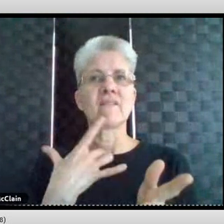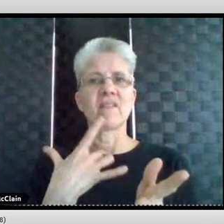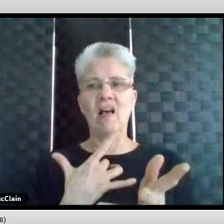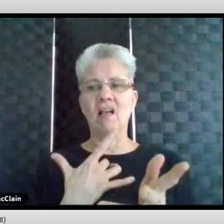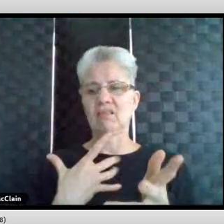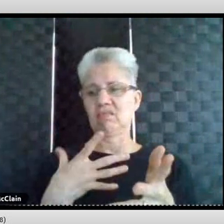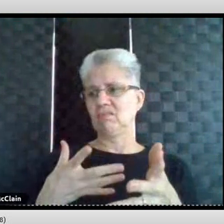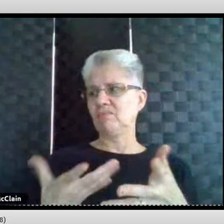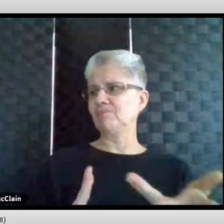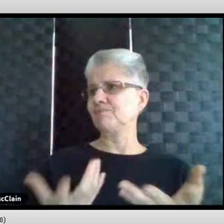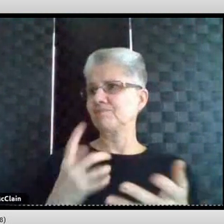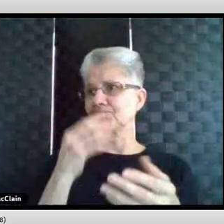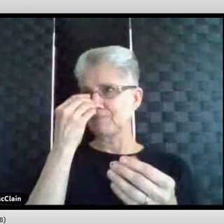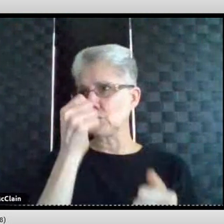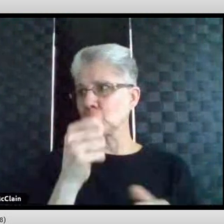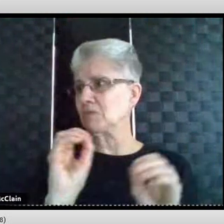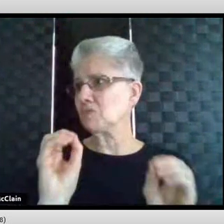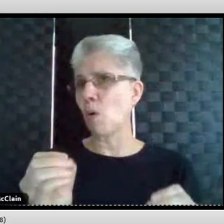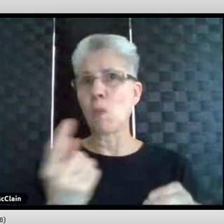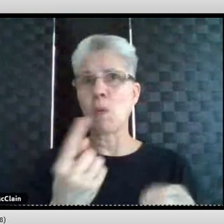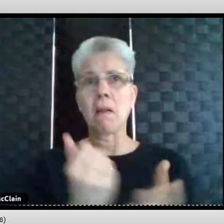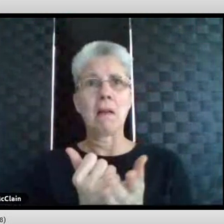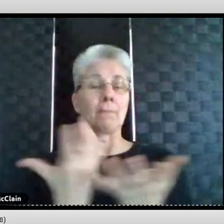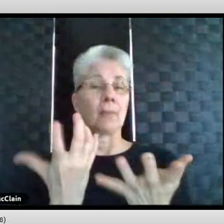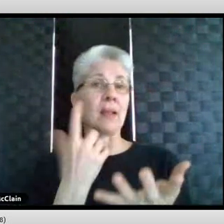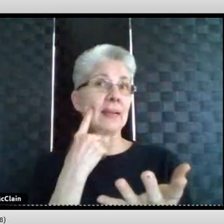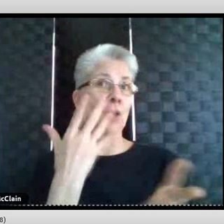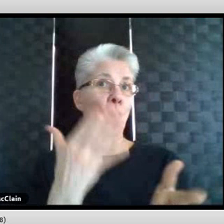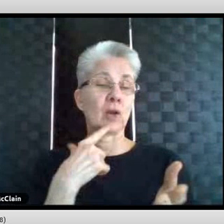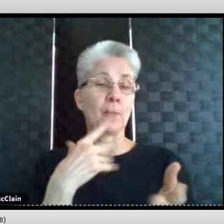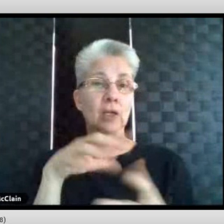or don't even realize that they could be included. Would you take a moment to think about that,